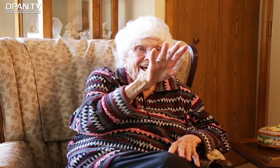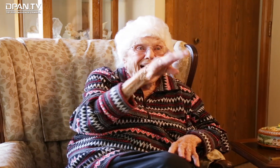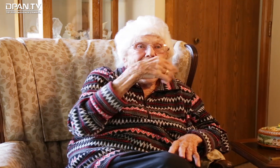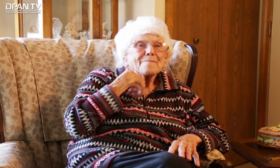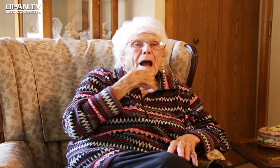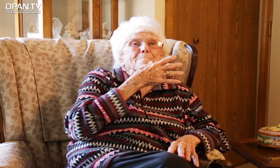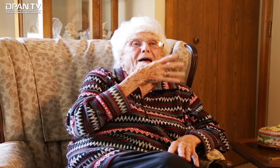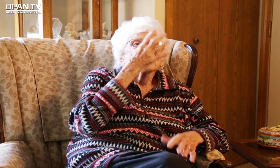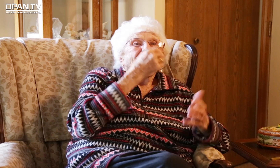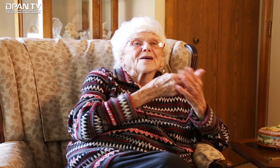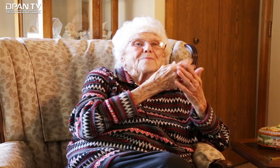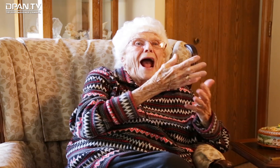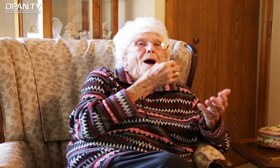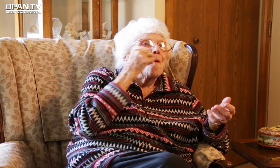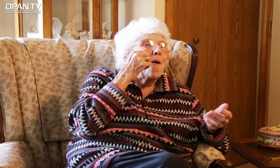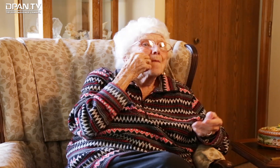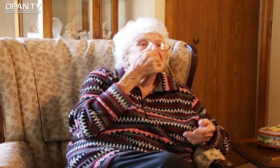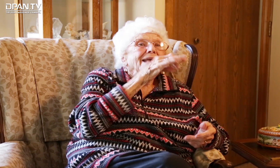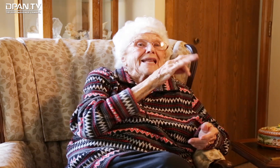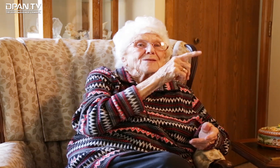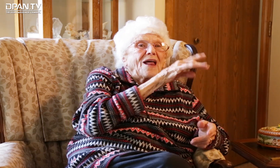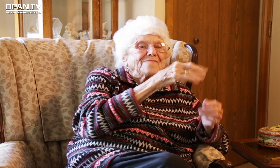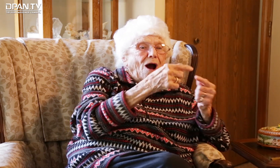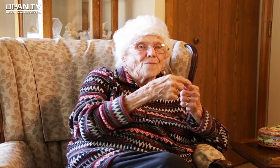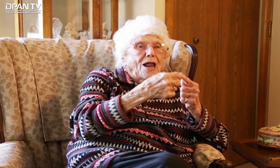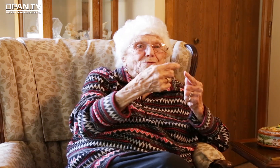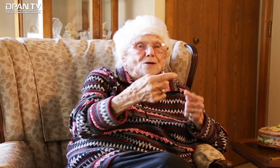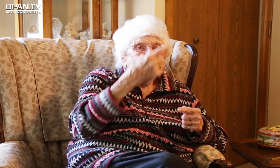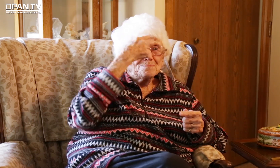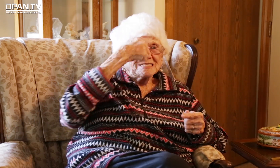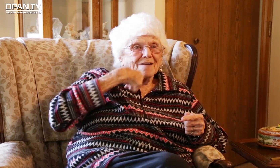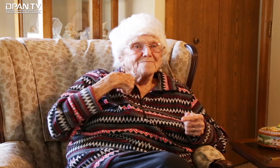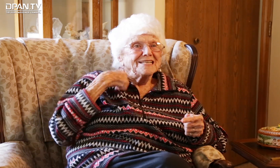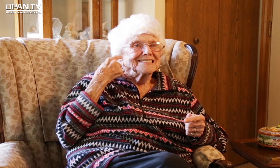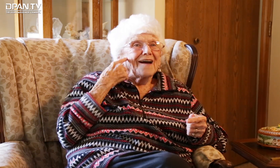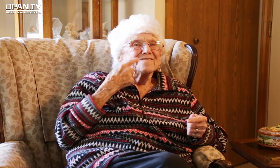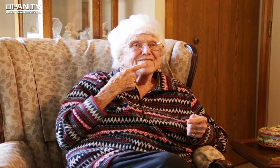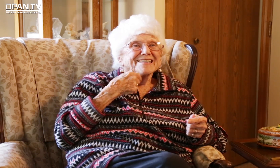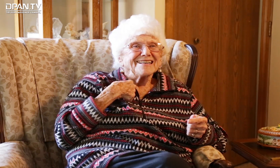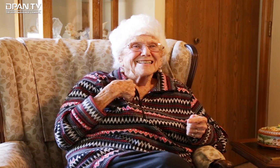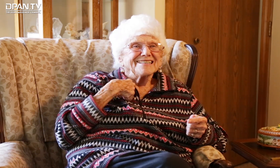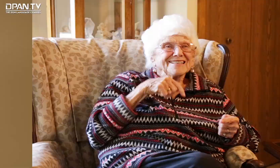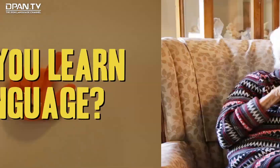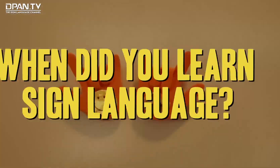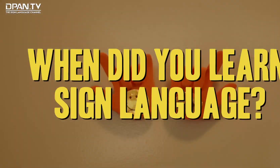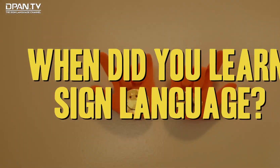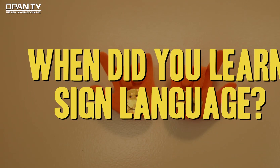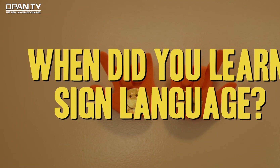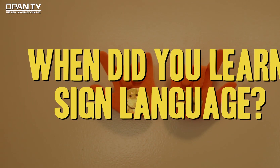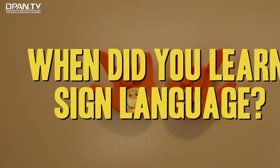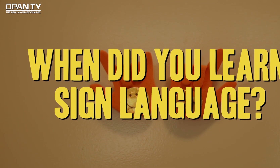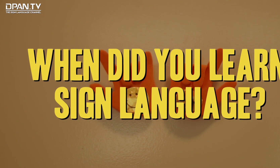My mother and father bought a house that same year, right across from the school because I was Deaf.